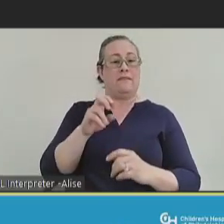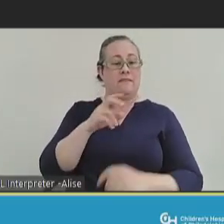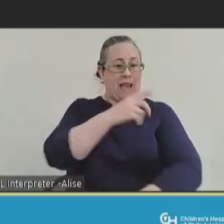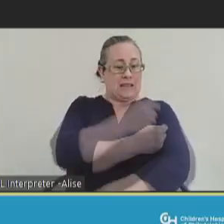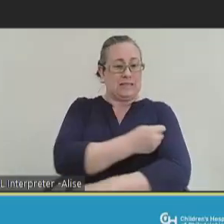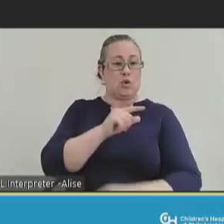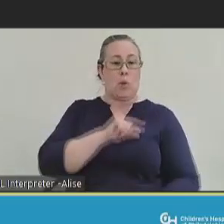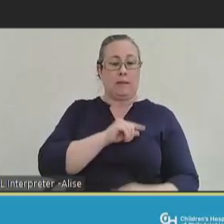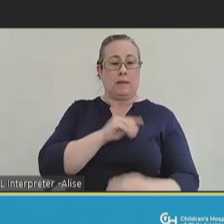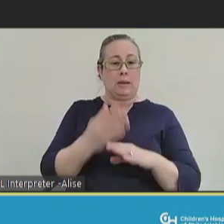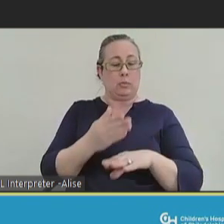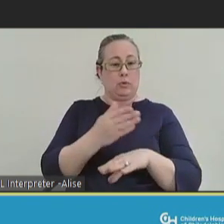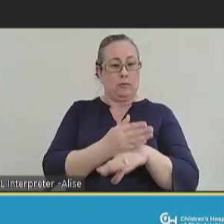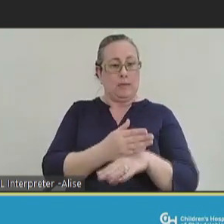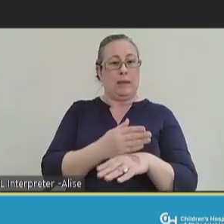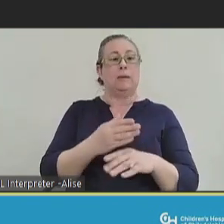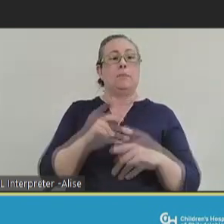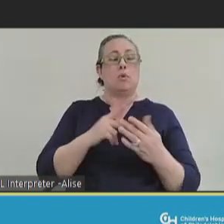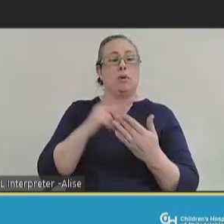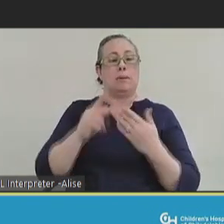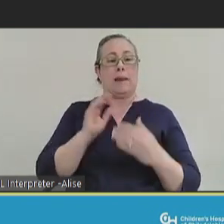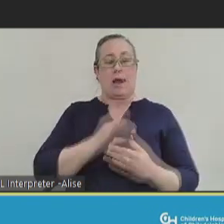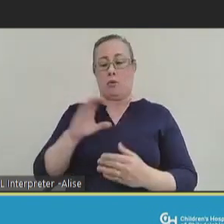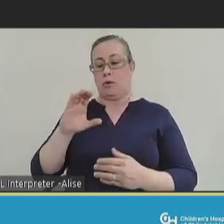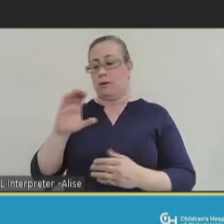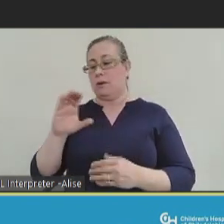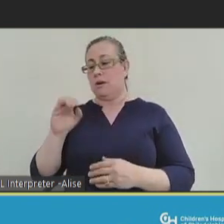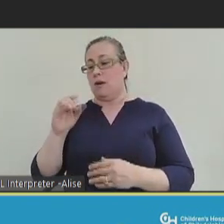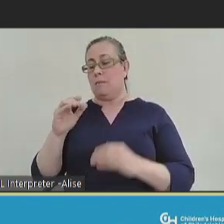which my colleague Melanie will share more about shortly. All of the facets